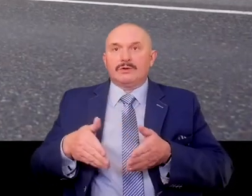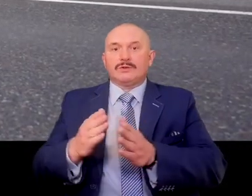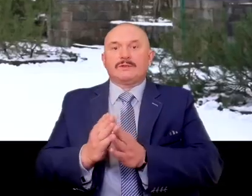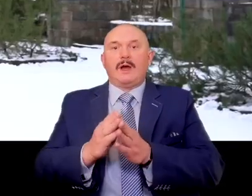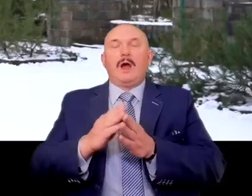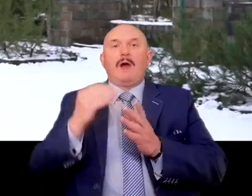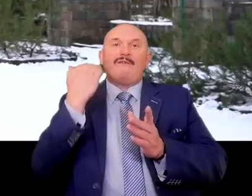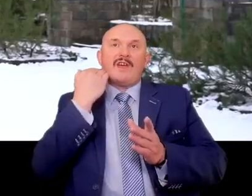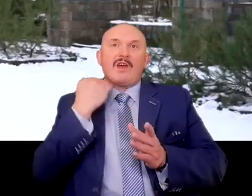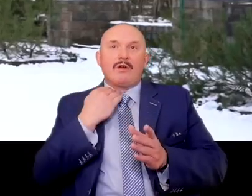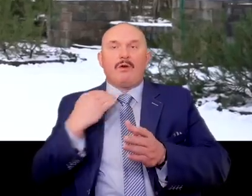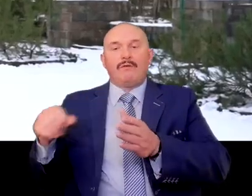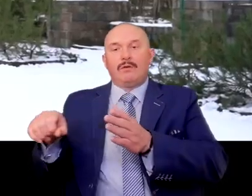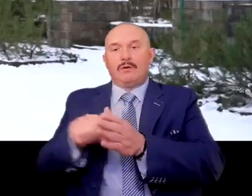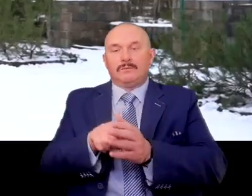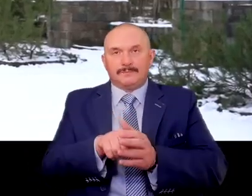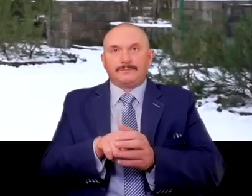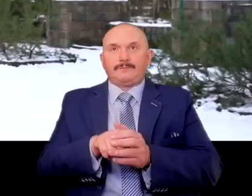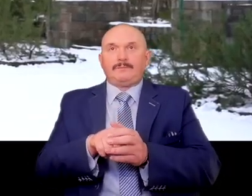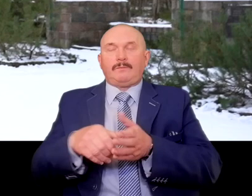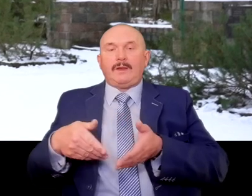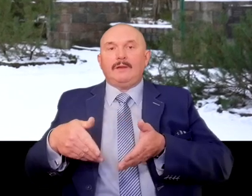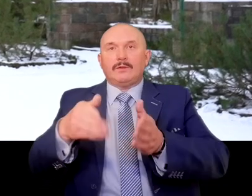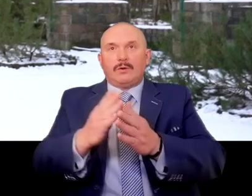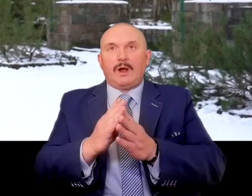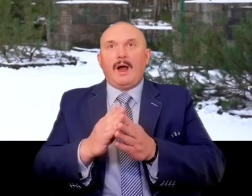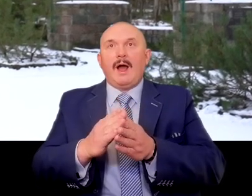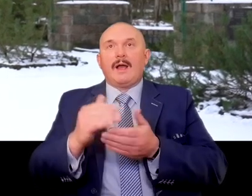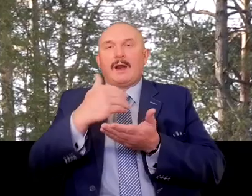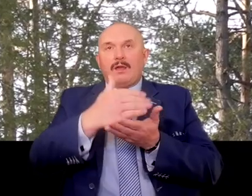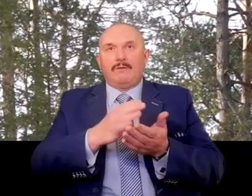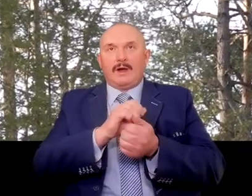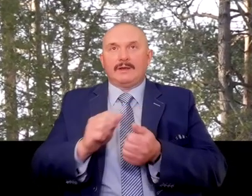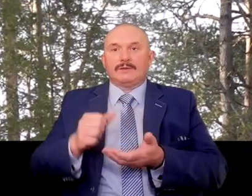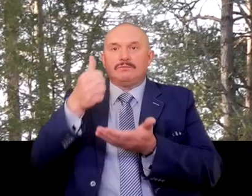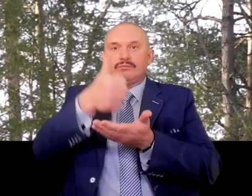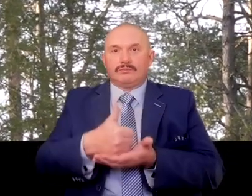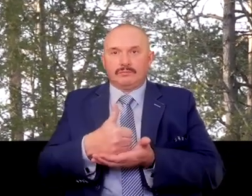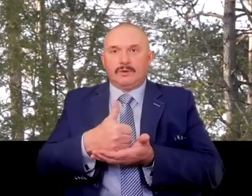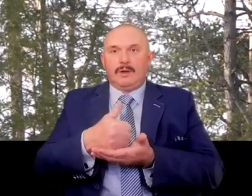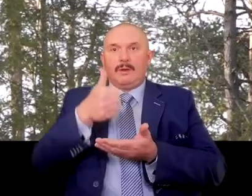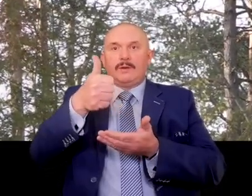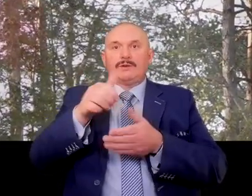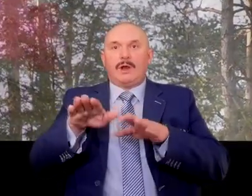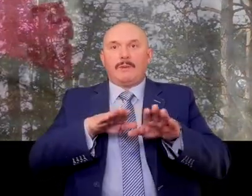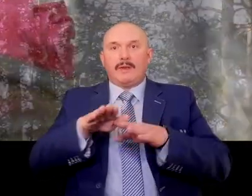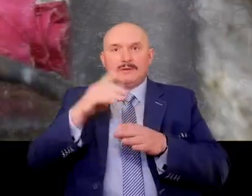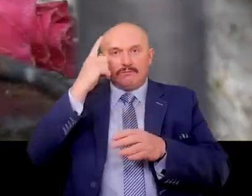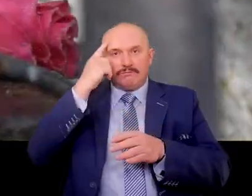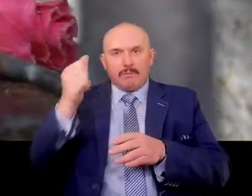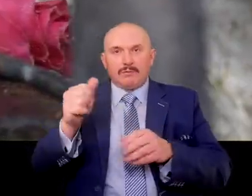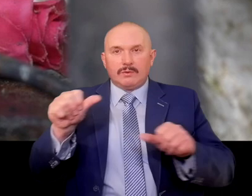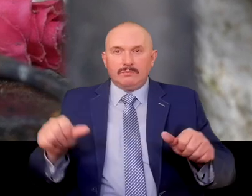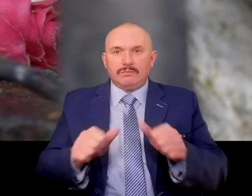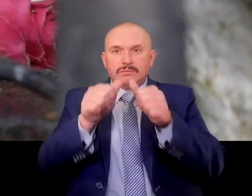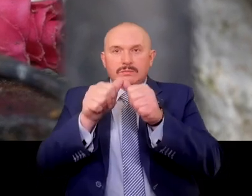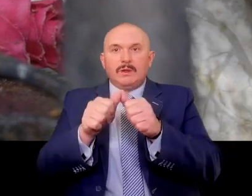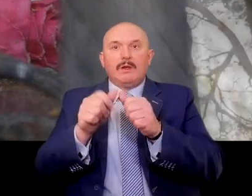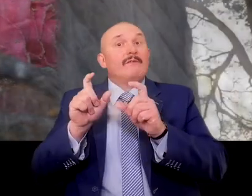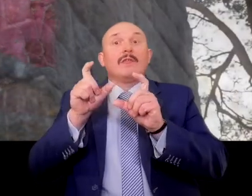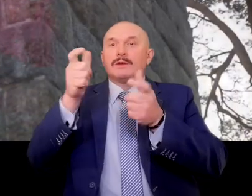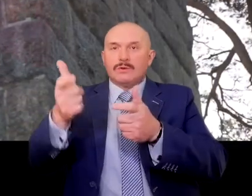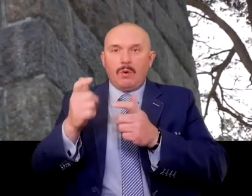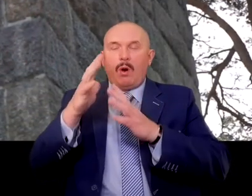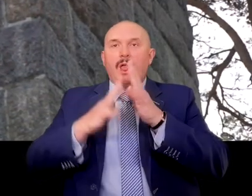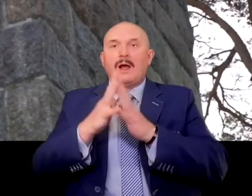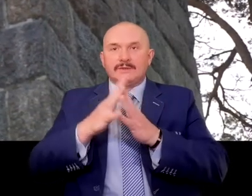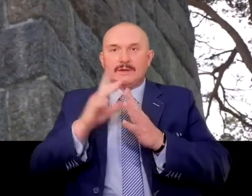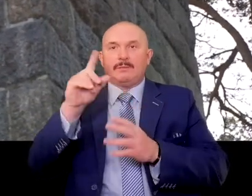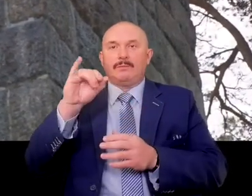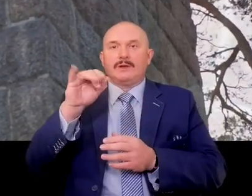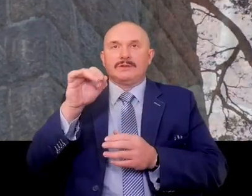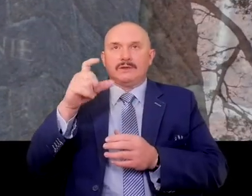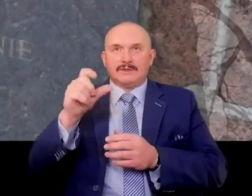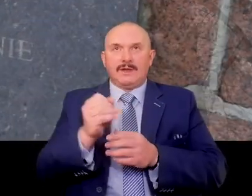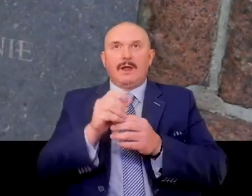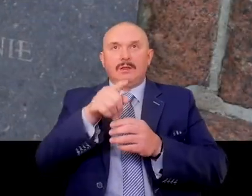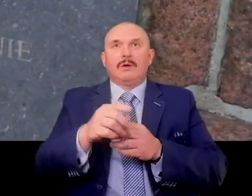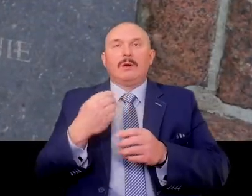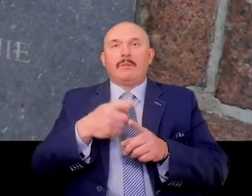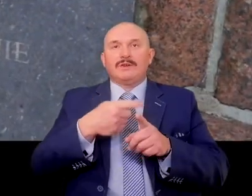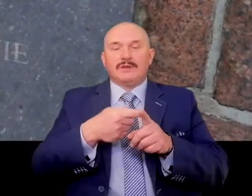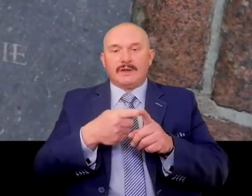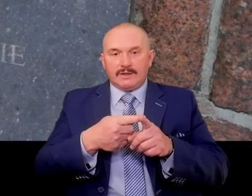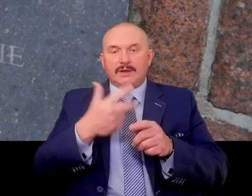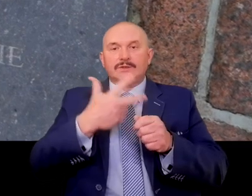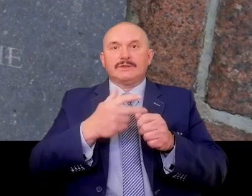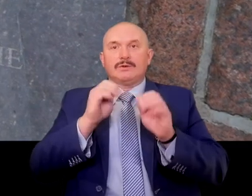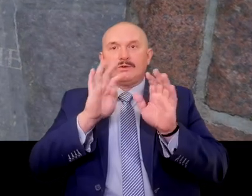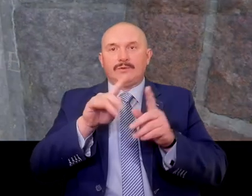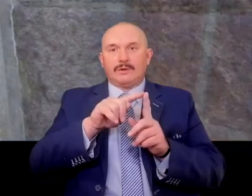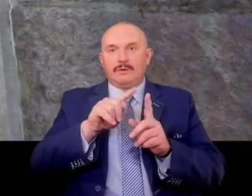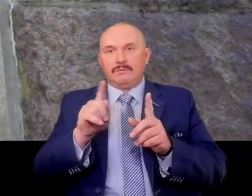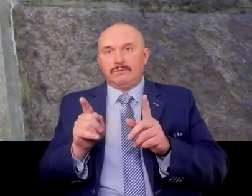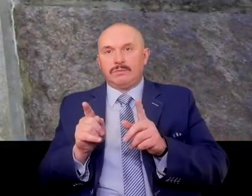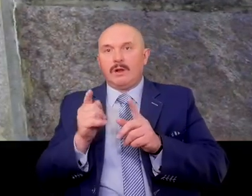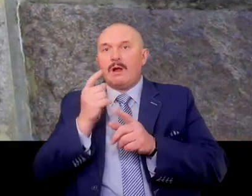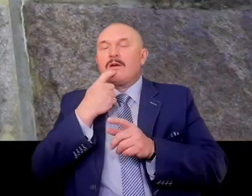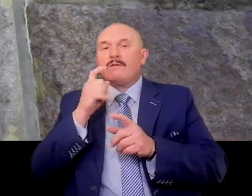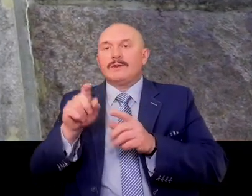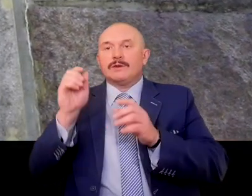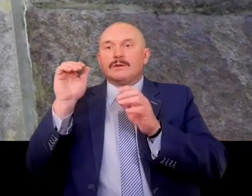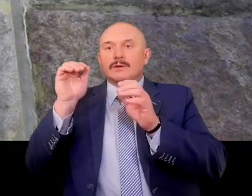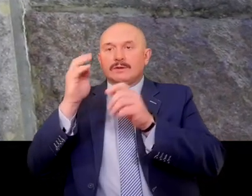By the national road there is the first place of memory of what happened in the forest of Piasnica between October 1939 and April 1940.